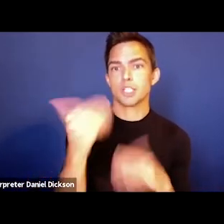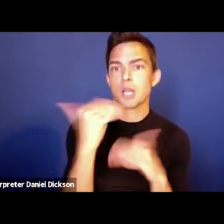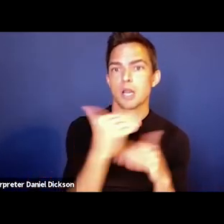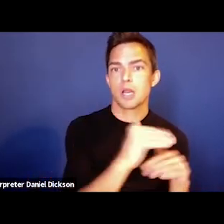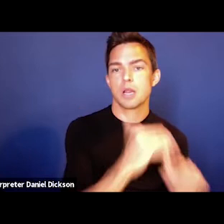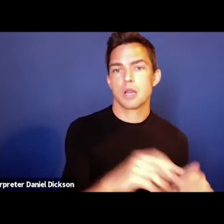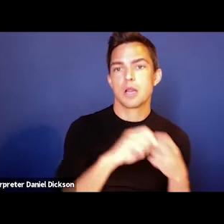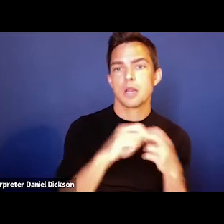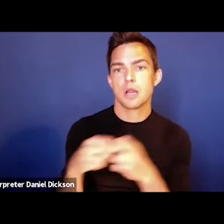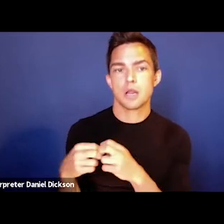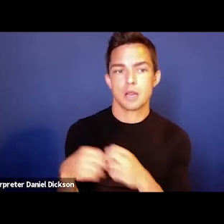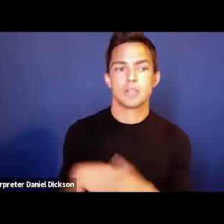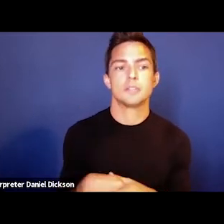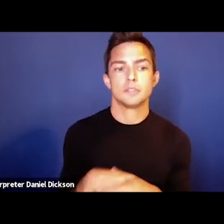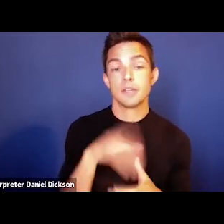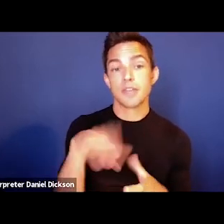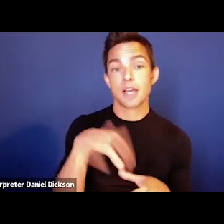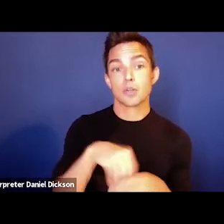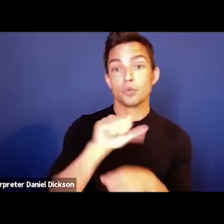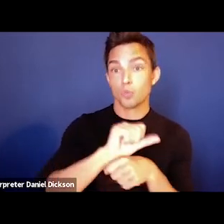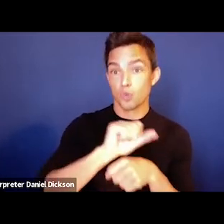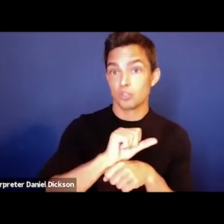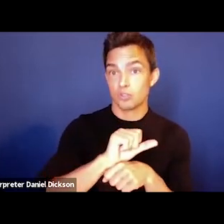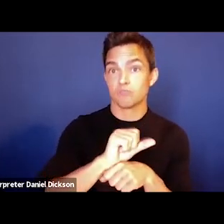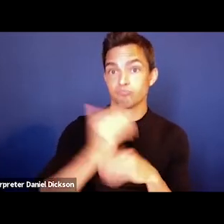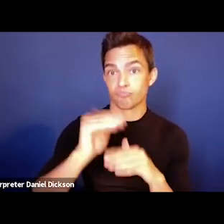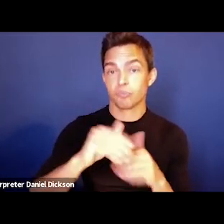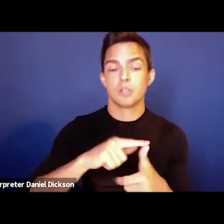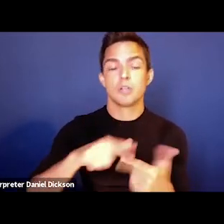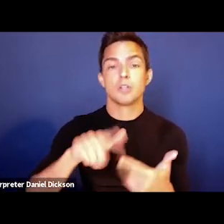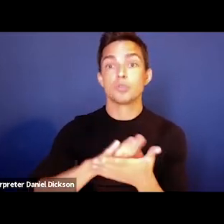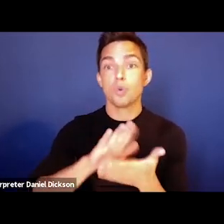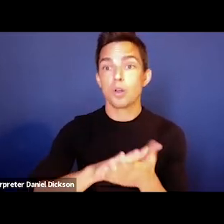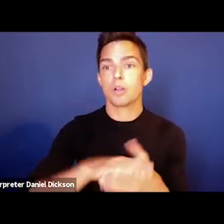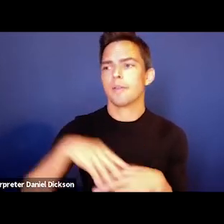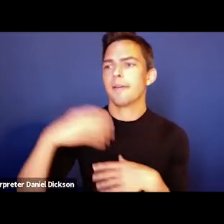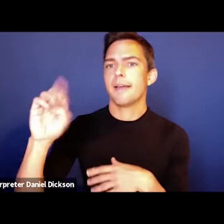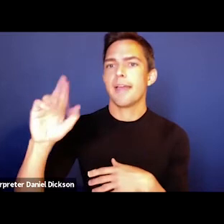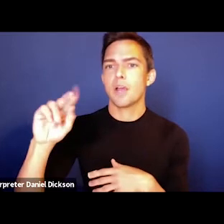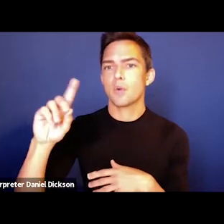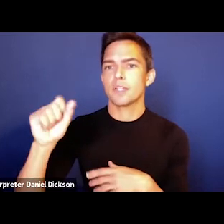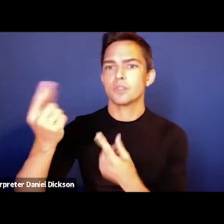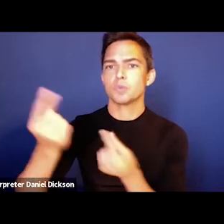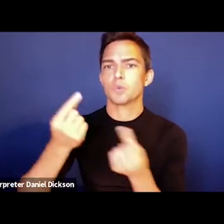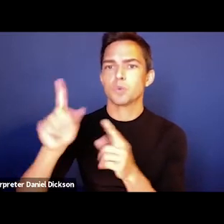and they included work and school and running errands going to the doctors socializing